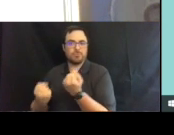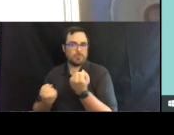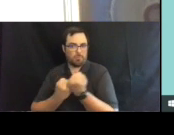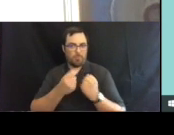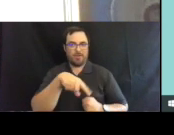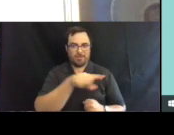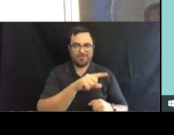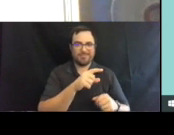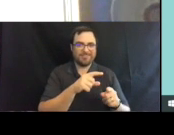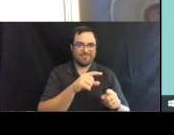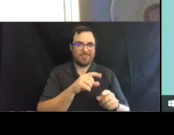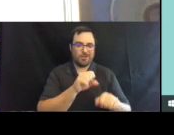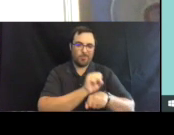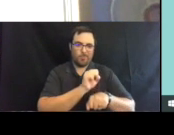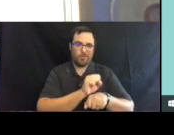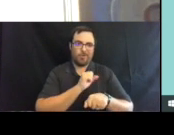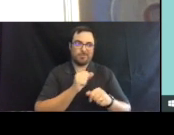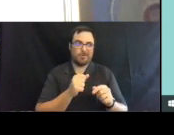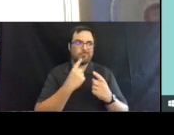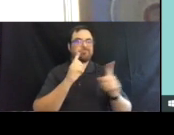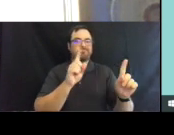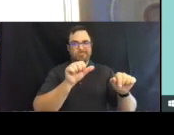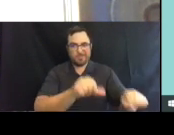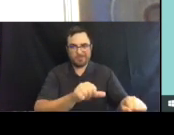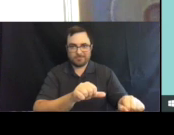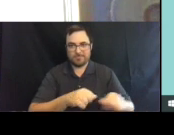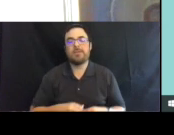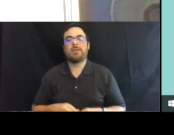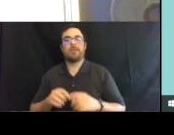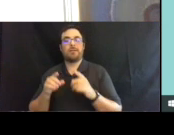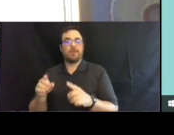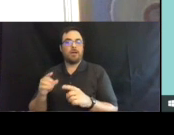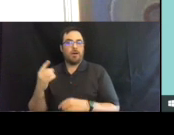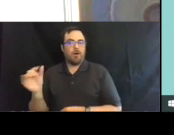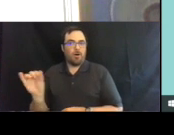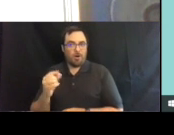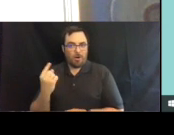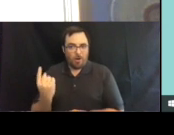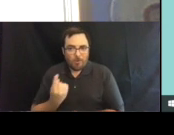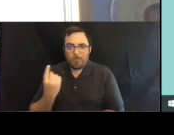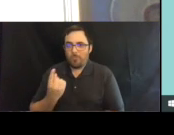work that into some of your lessons and always if you're feeling that some of the things that are